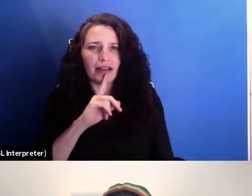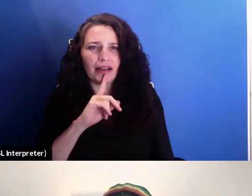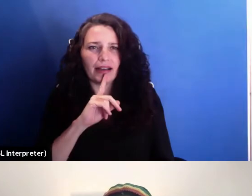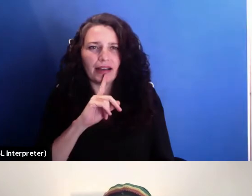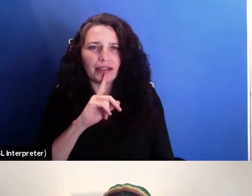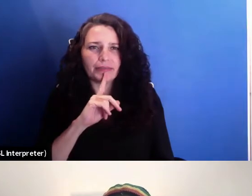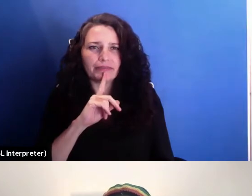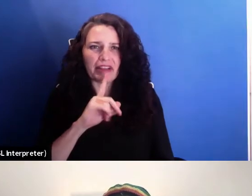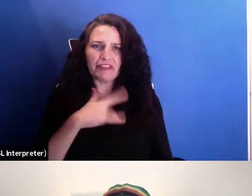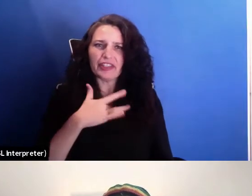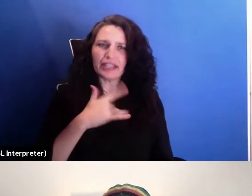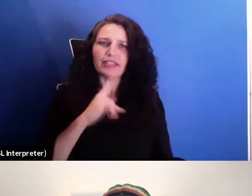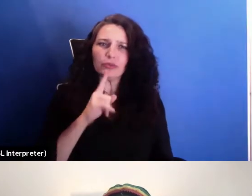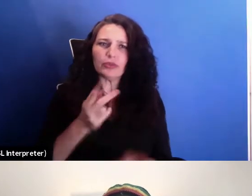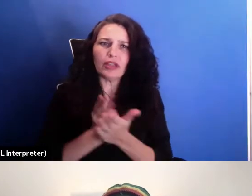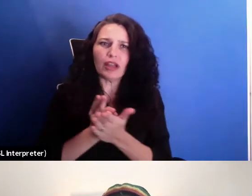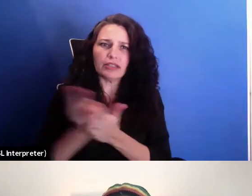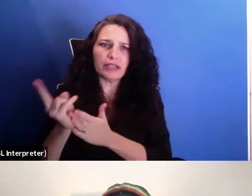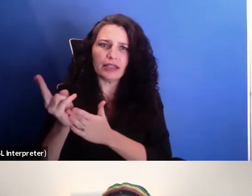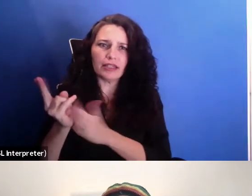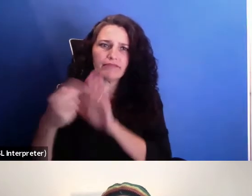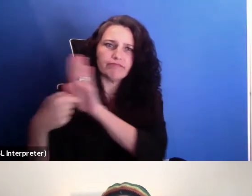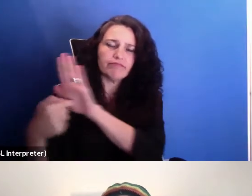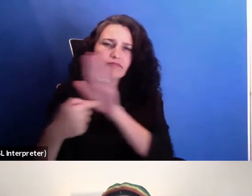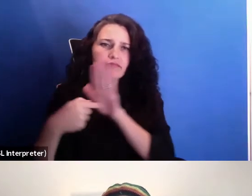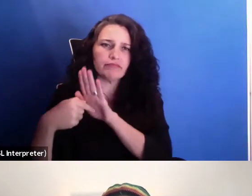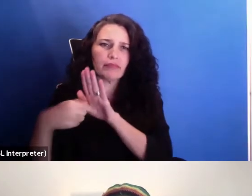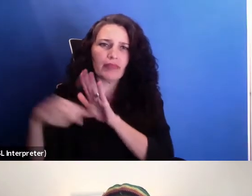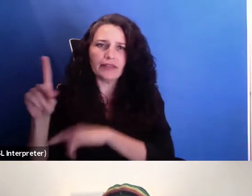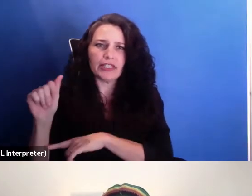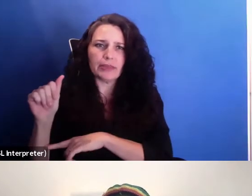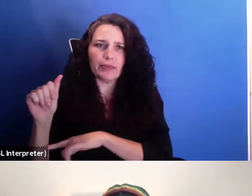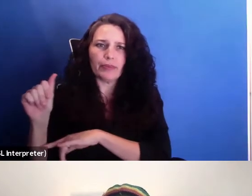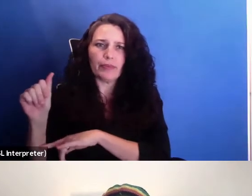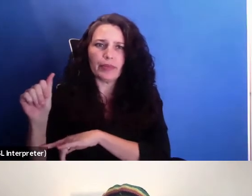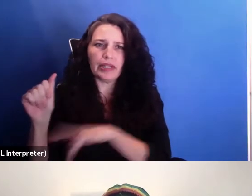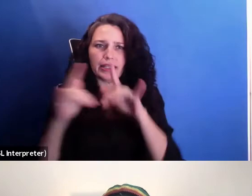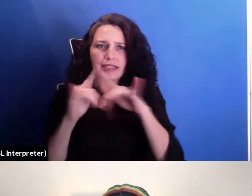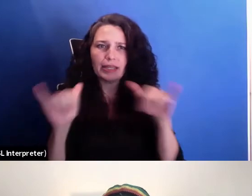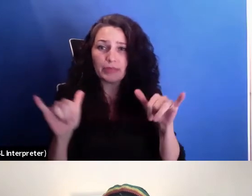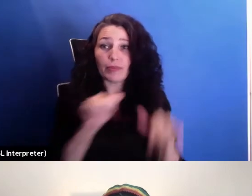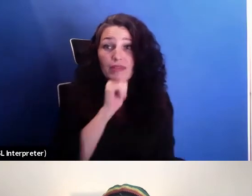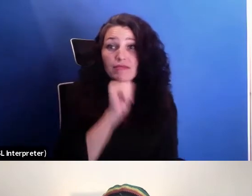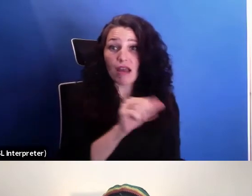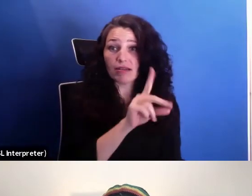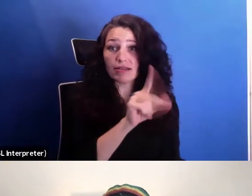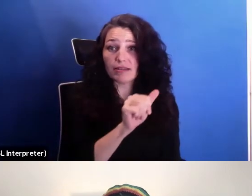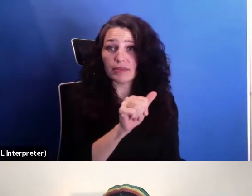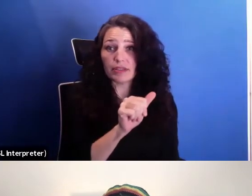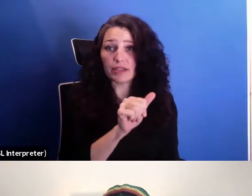but that then the non-disabled viewer is held and challenged in the way that they are without the sort of,